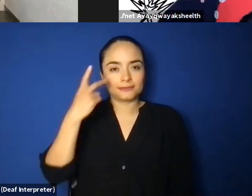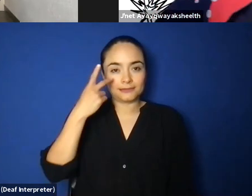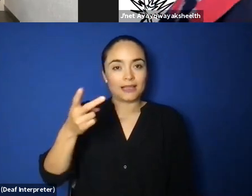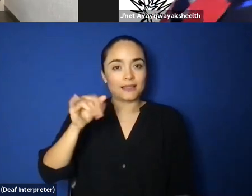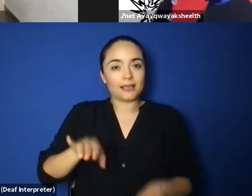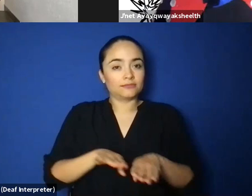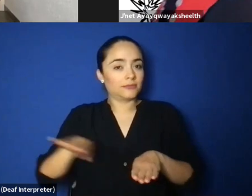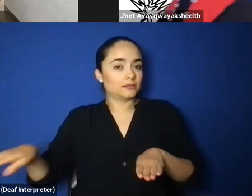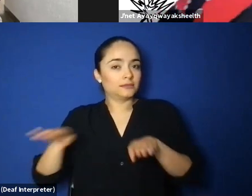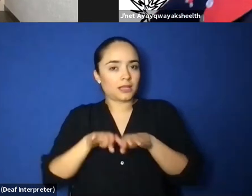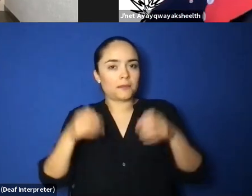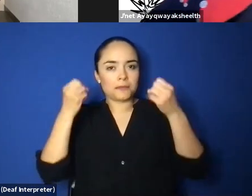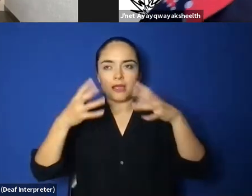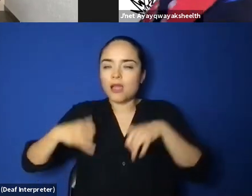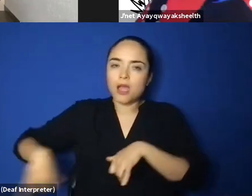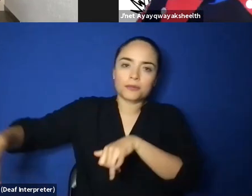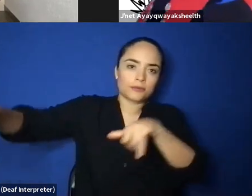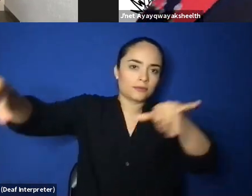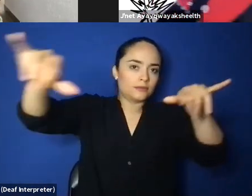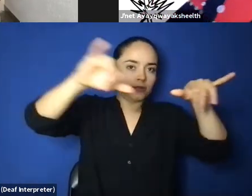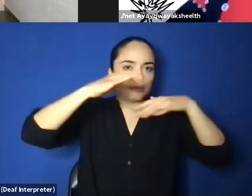This one's very tricky. I don't know if you've seen it before.